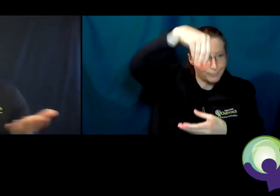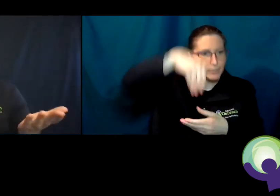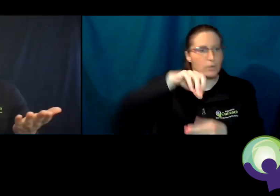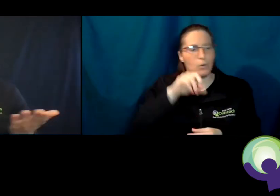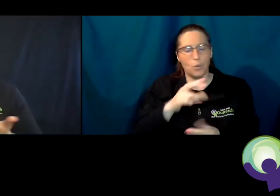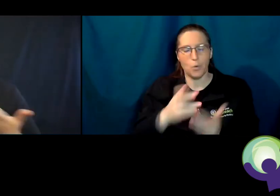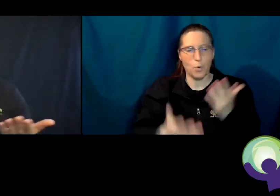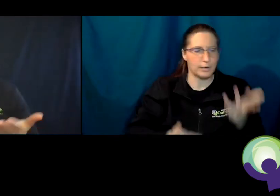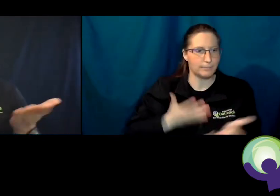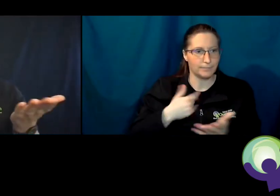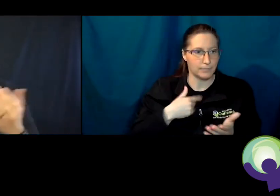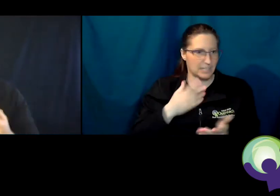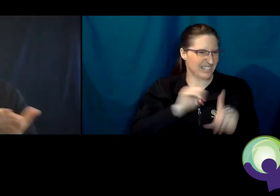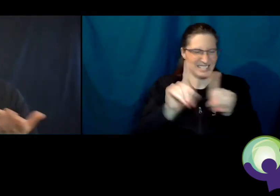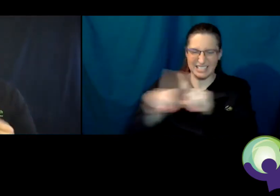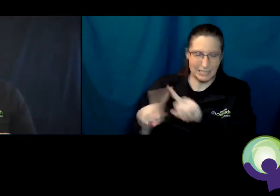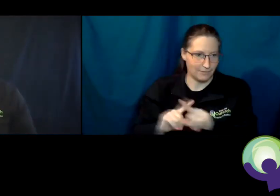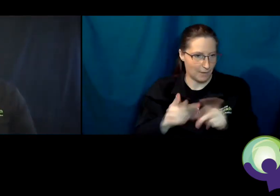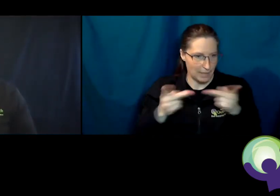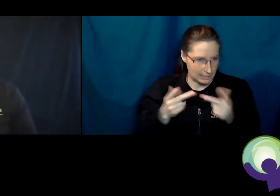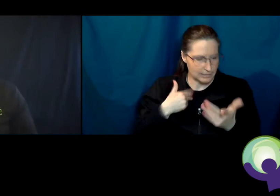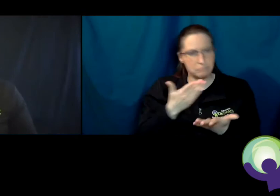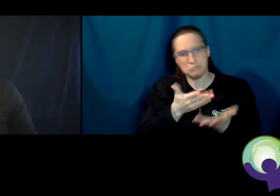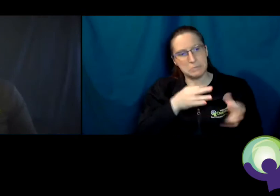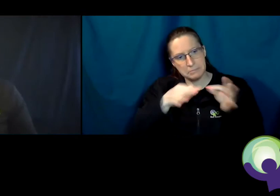It may be different in different places, but do you want to expand on that a little bit for a Kwik Trip?